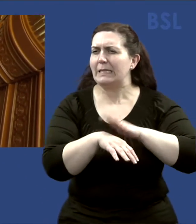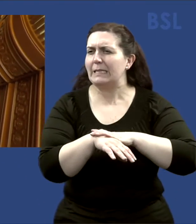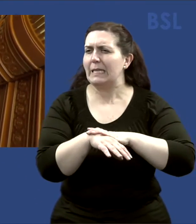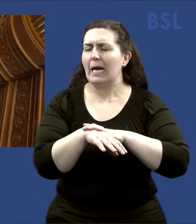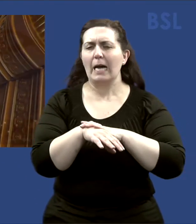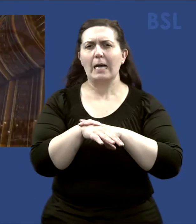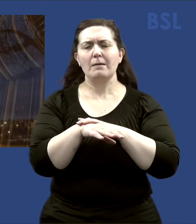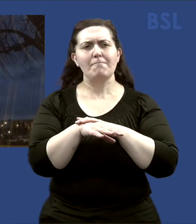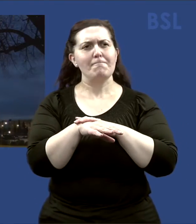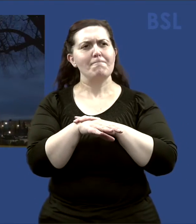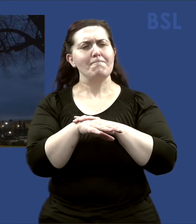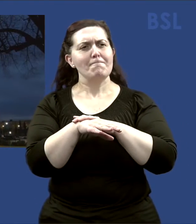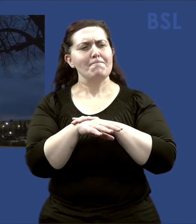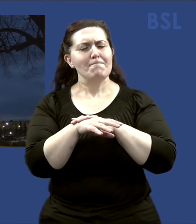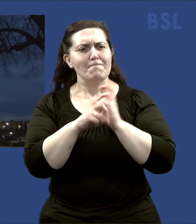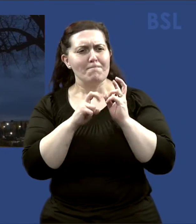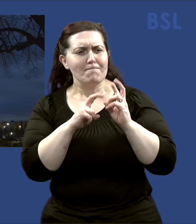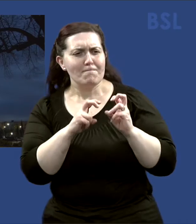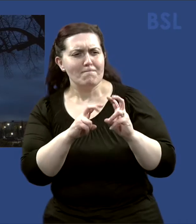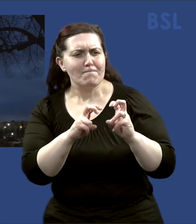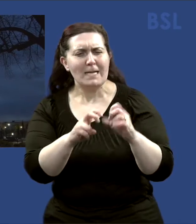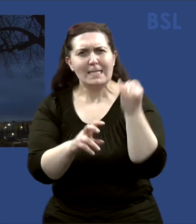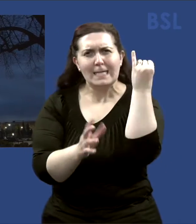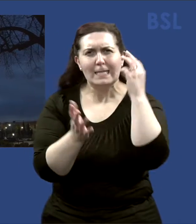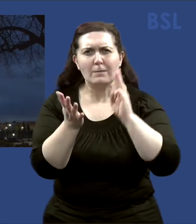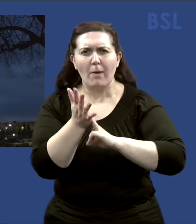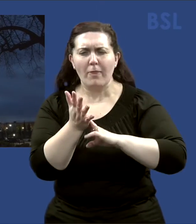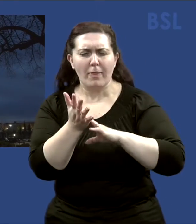Emily Utt: "We took our time to really understand this building.